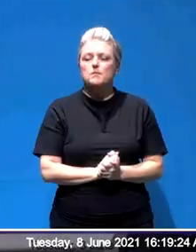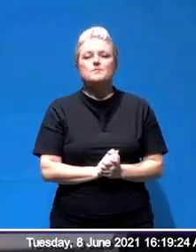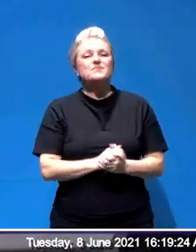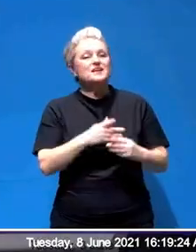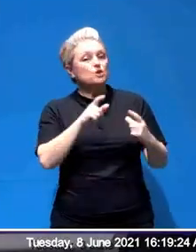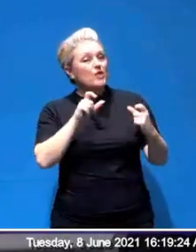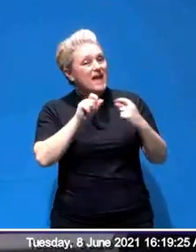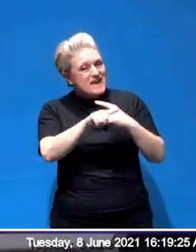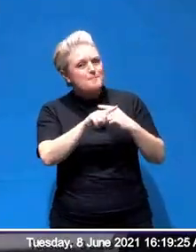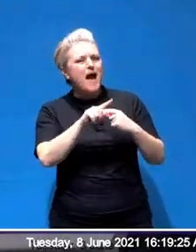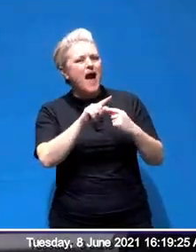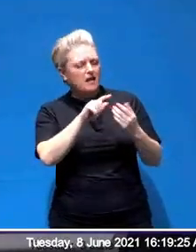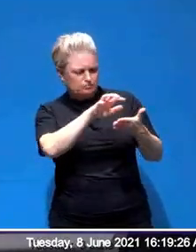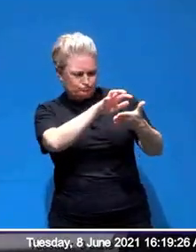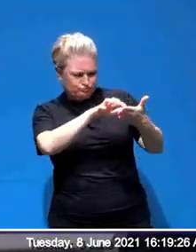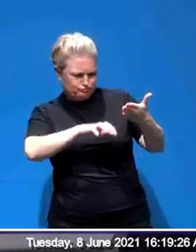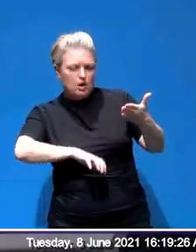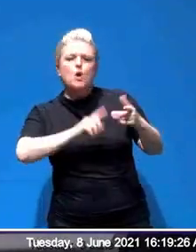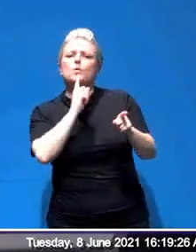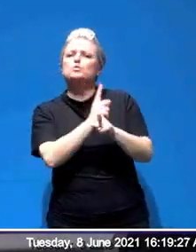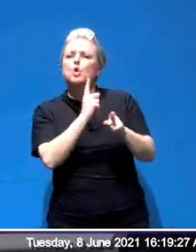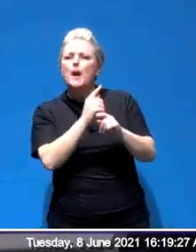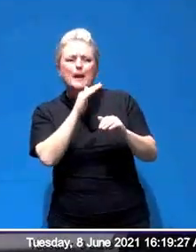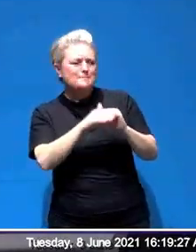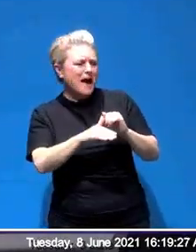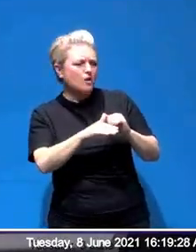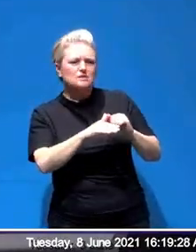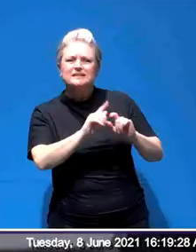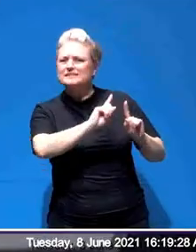about what area manager was in what area and what team leader was in what area.